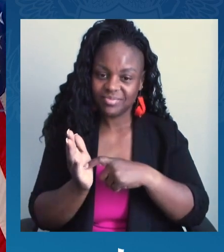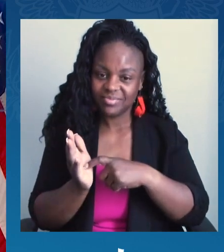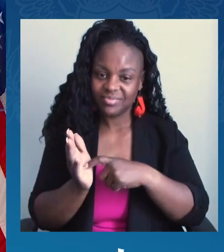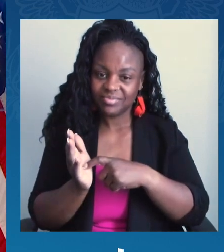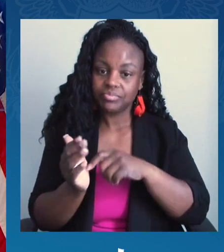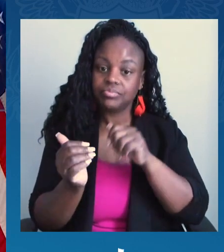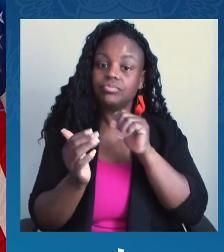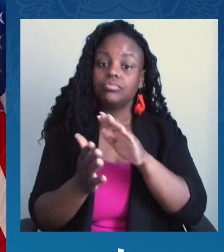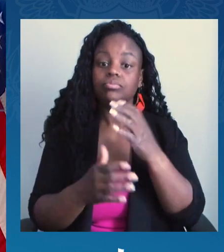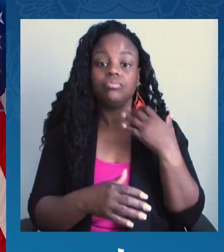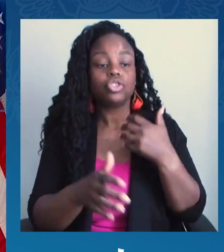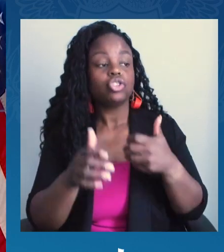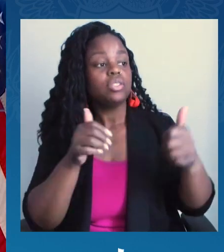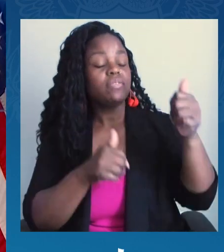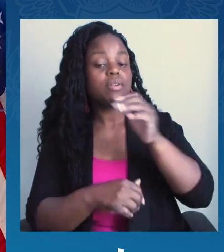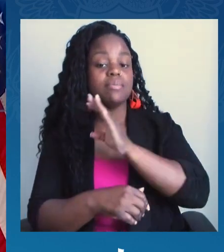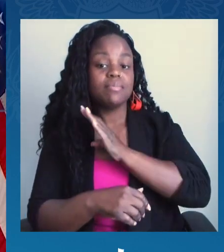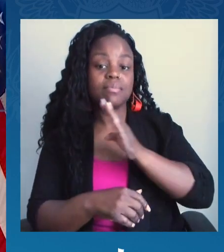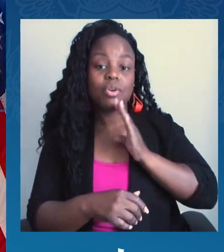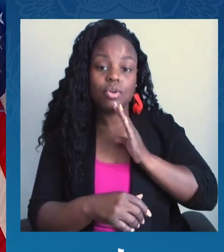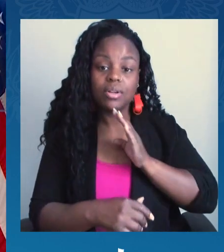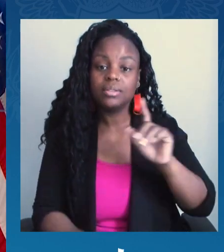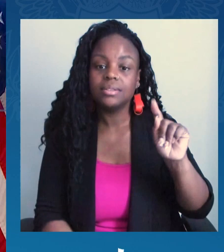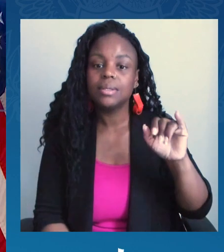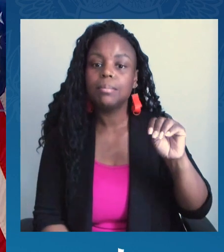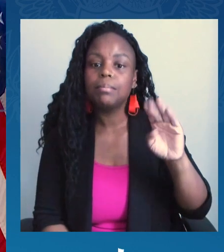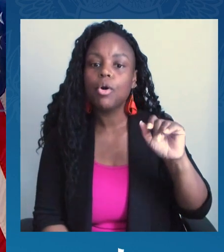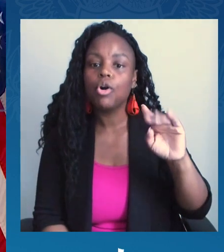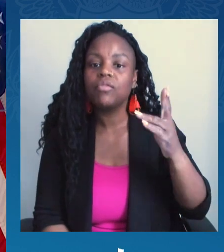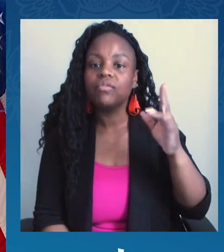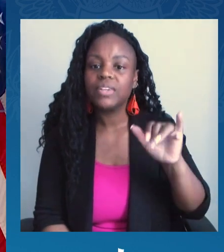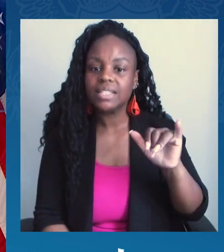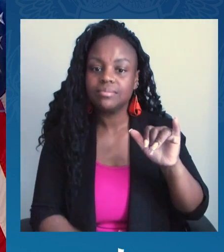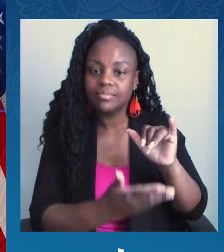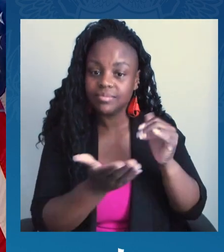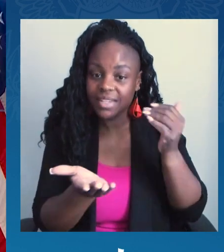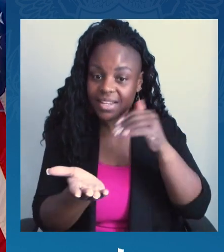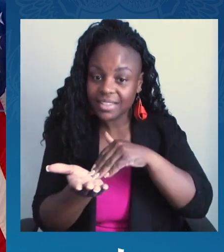Tim Murphy, once again, the chief administrative officer for MasterCard.